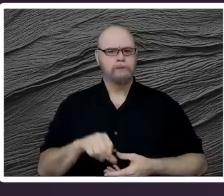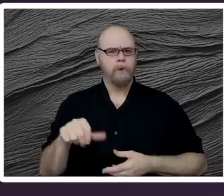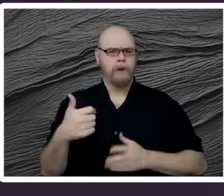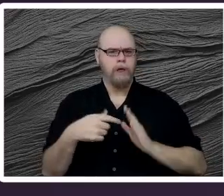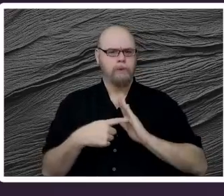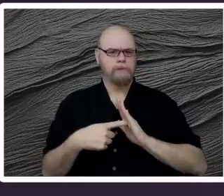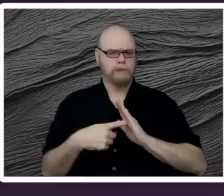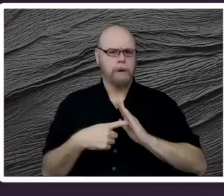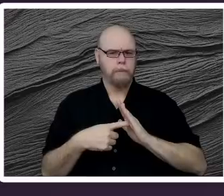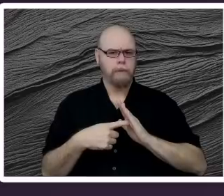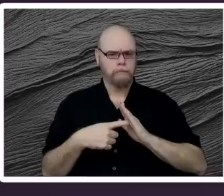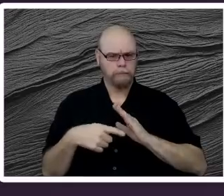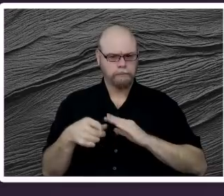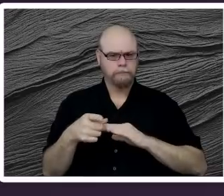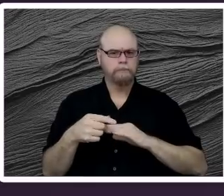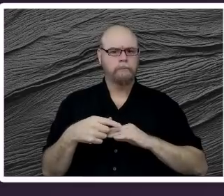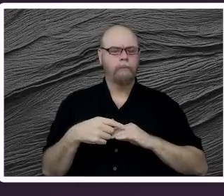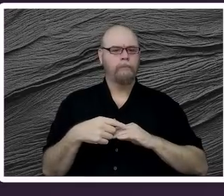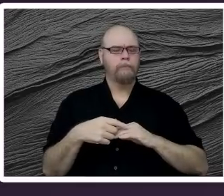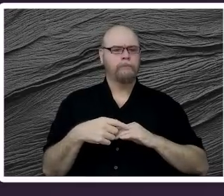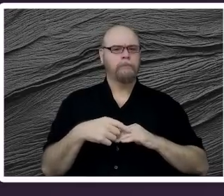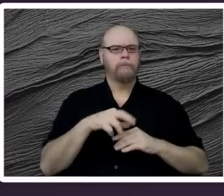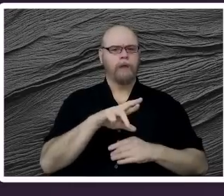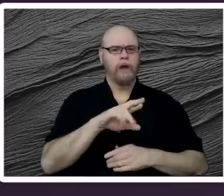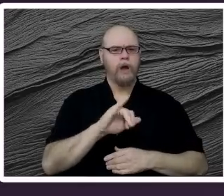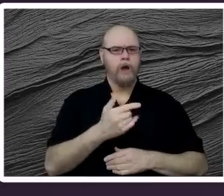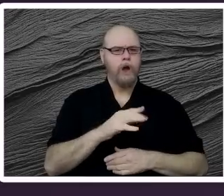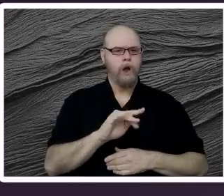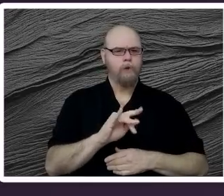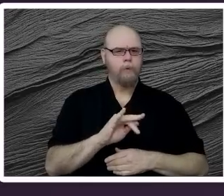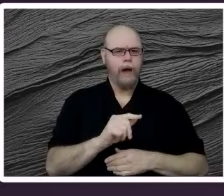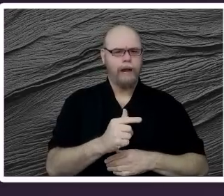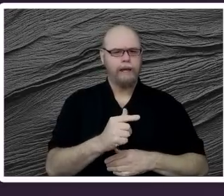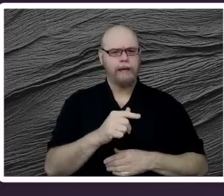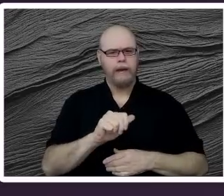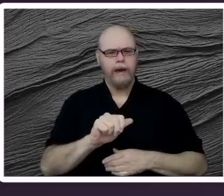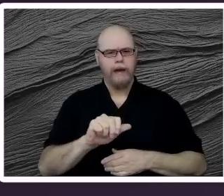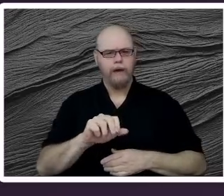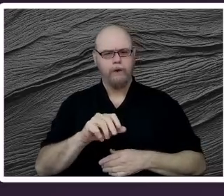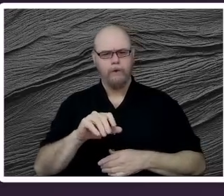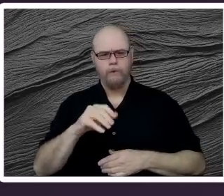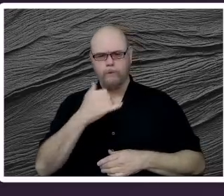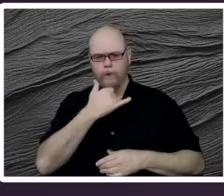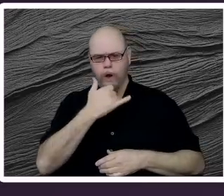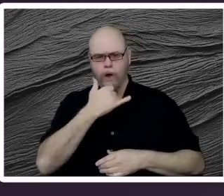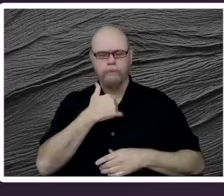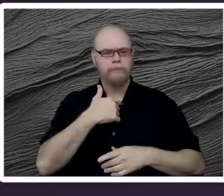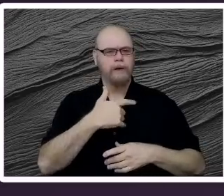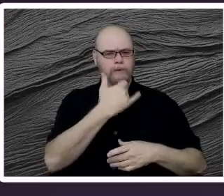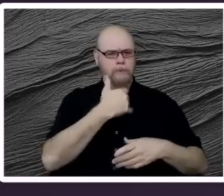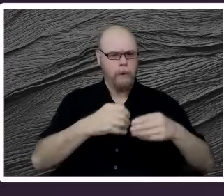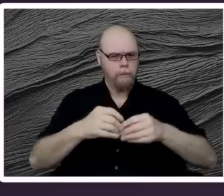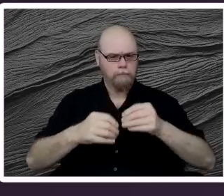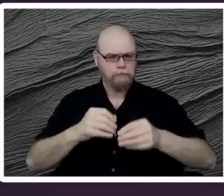This is Righting a Wrong: The Japanese Americans and World War Two. It's a beautiful exhibition